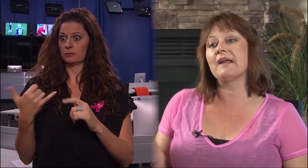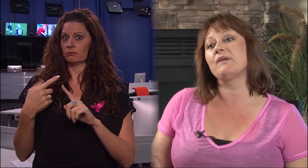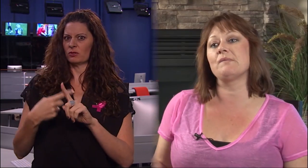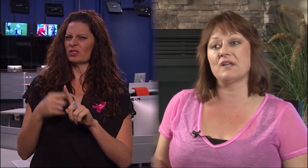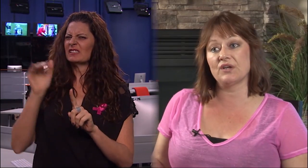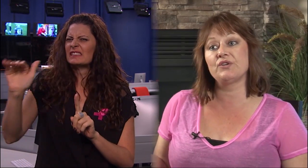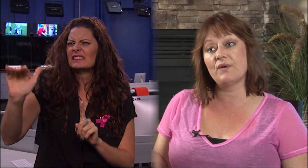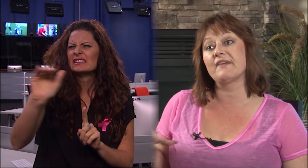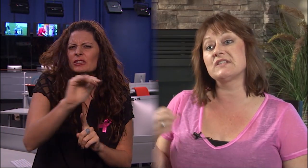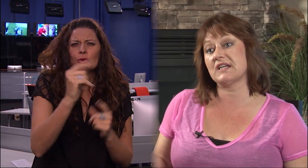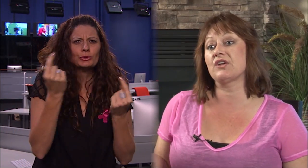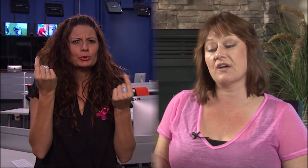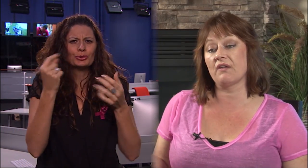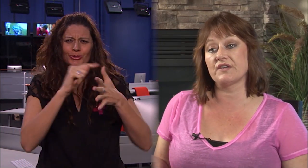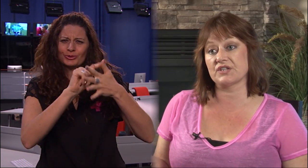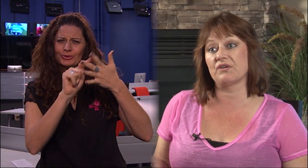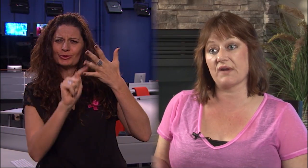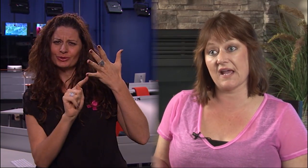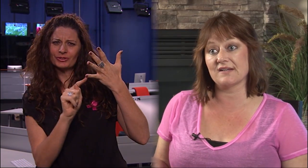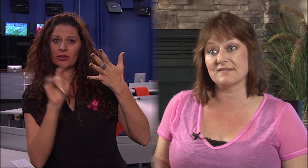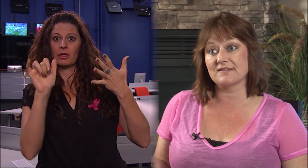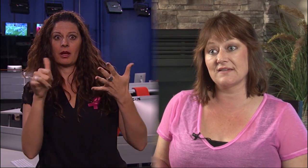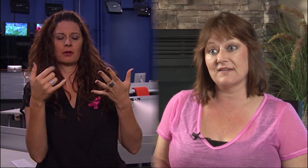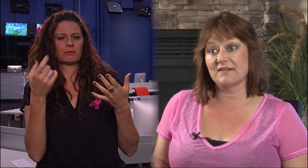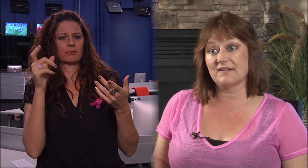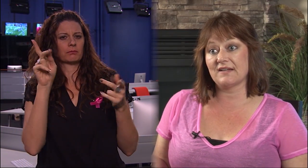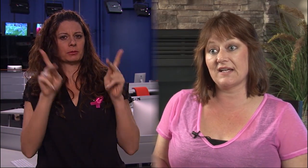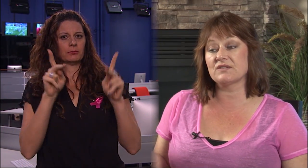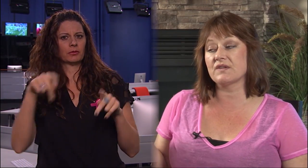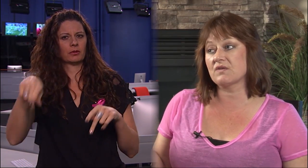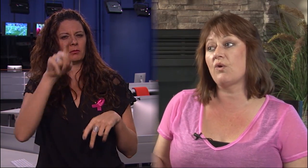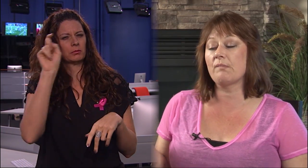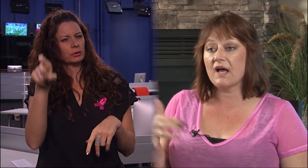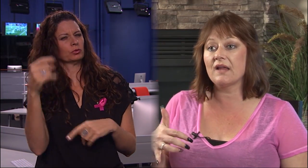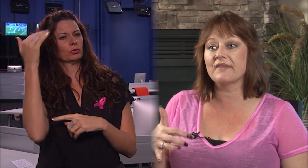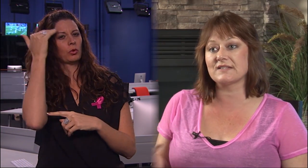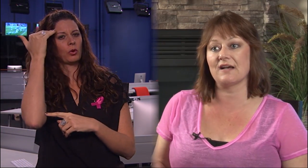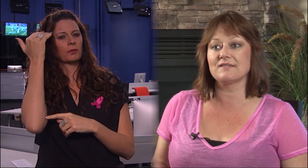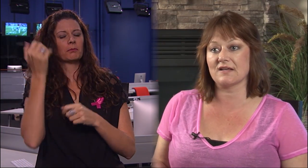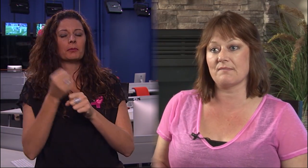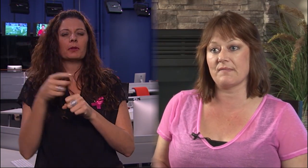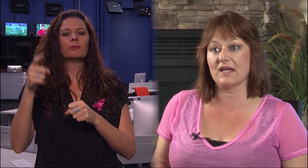Aimee: “We are telling women, ‘No, you have to take your health into your own hands.’ So this whole month -- it tells them -- it